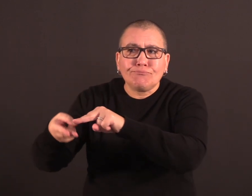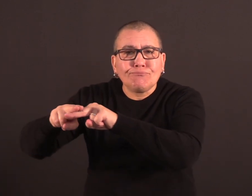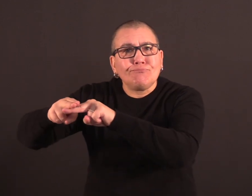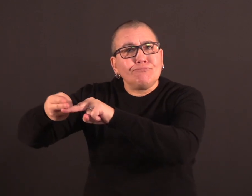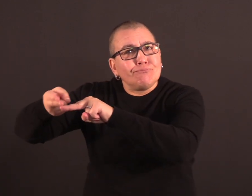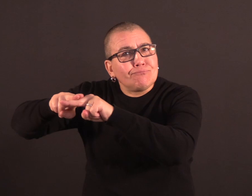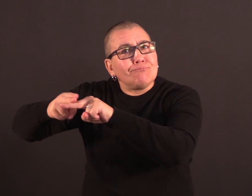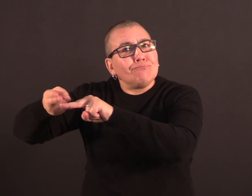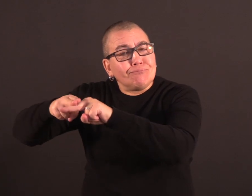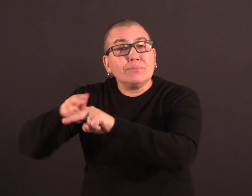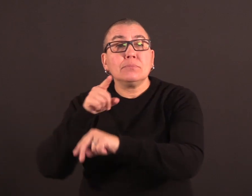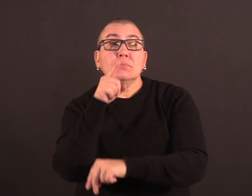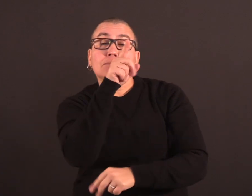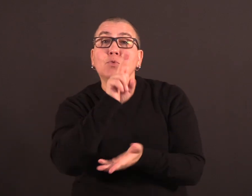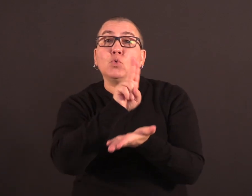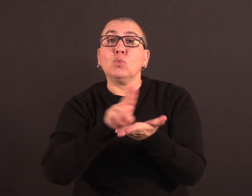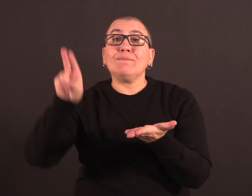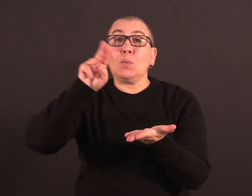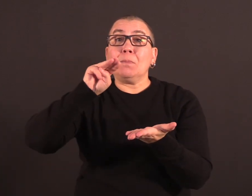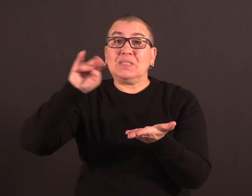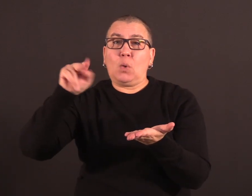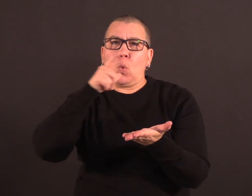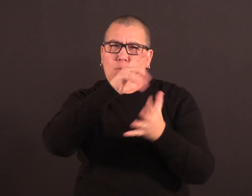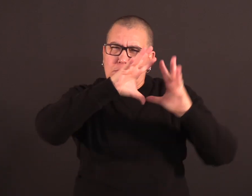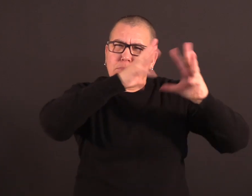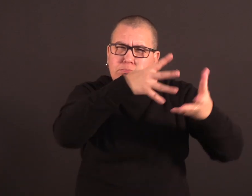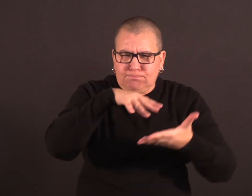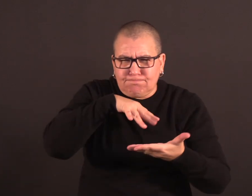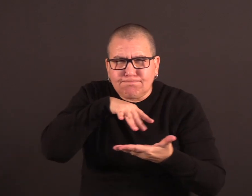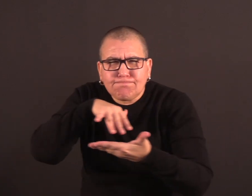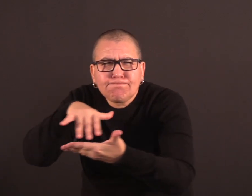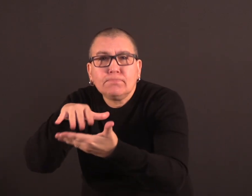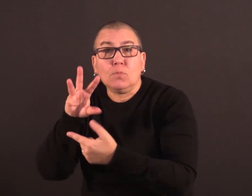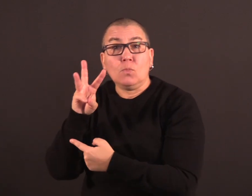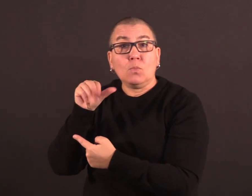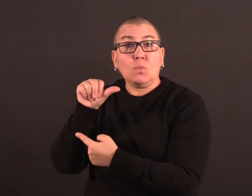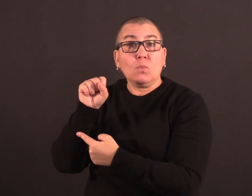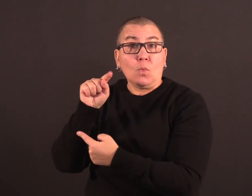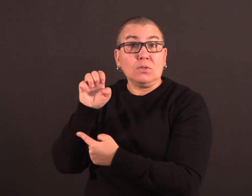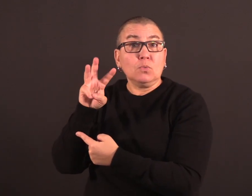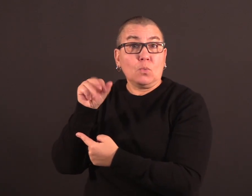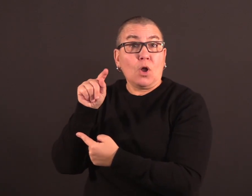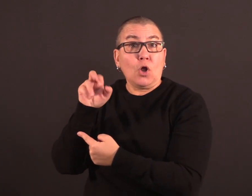Study shows continuing increases in COVID-19 levels, which increased roughly